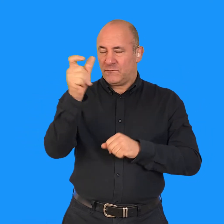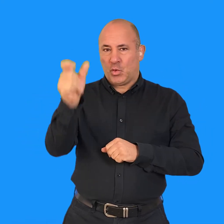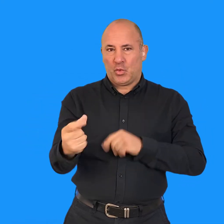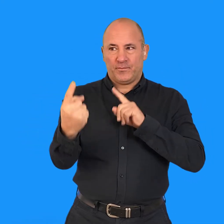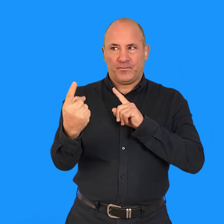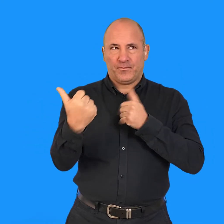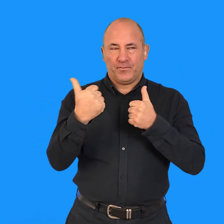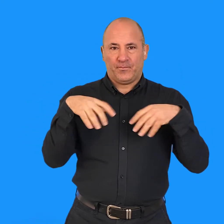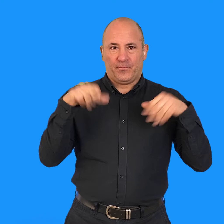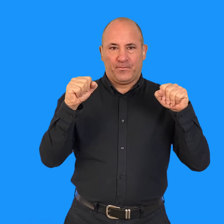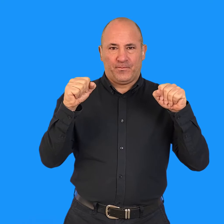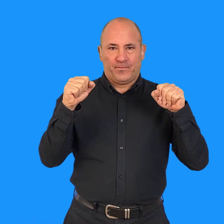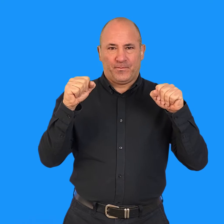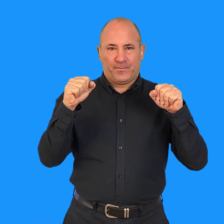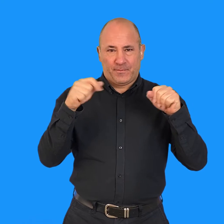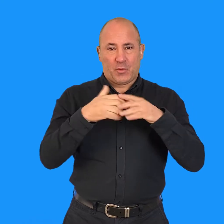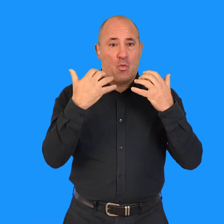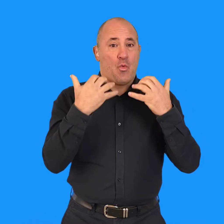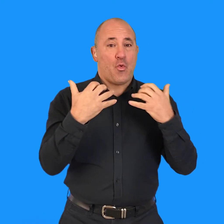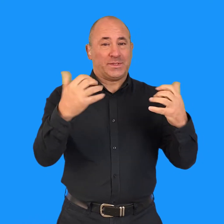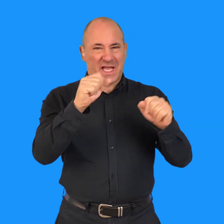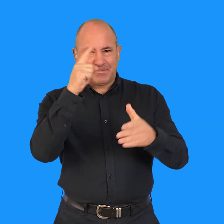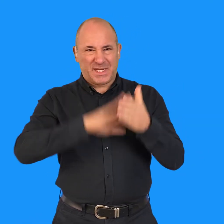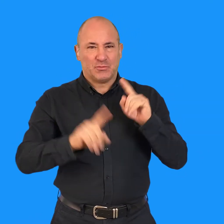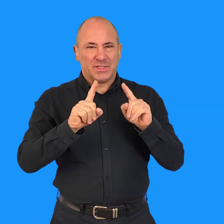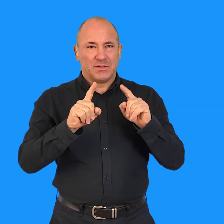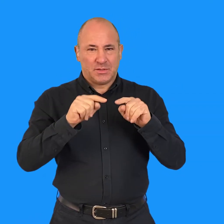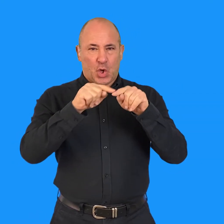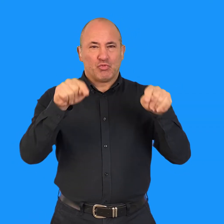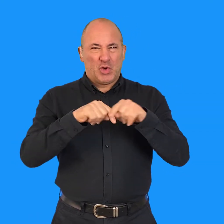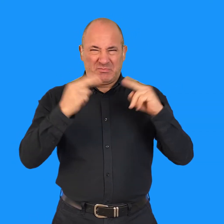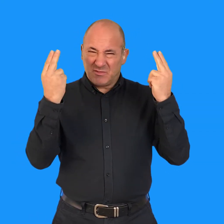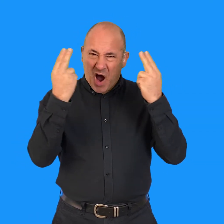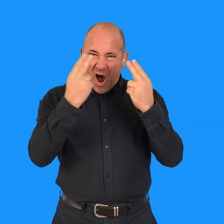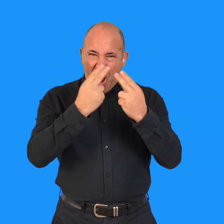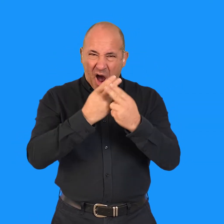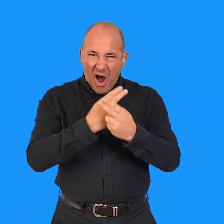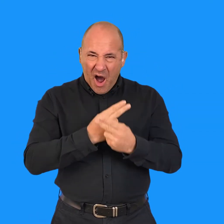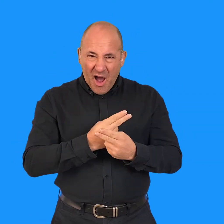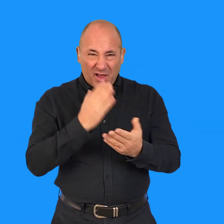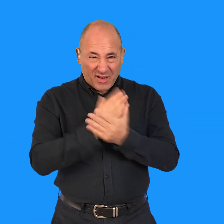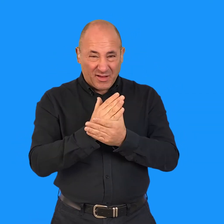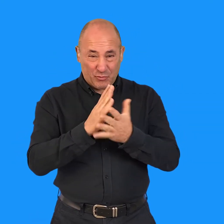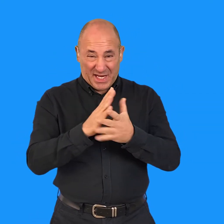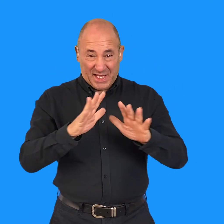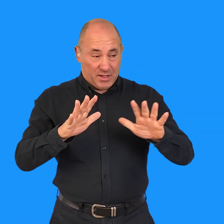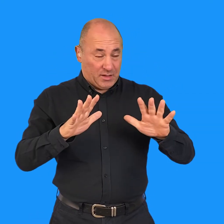And so the experience for an audience is that you are in a very, very, very dark room